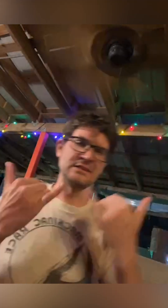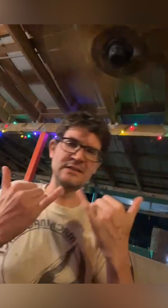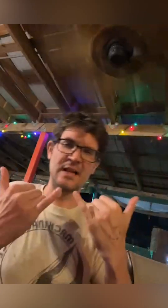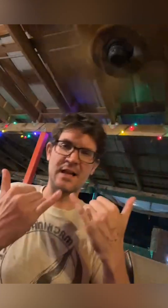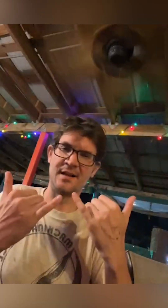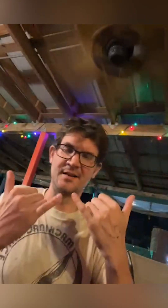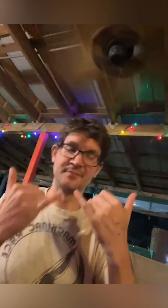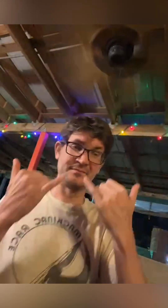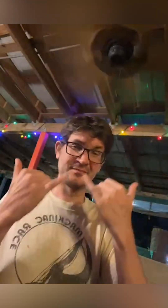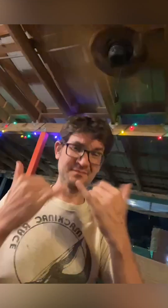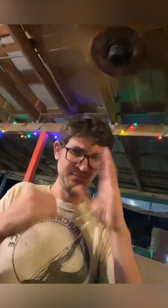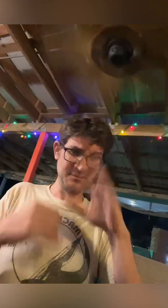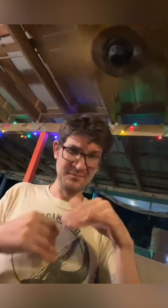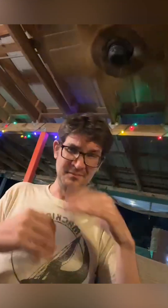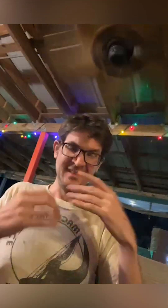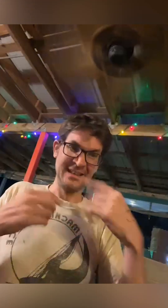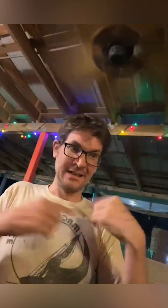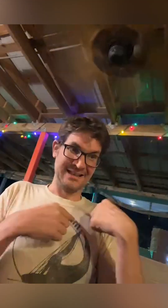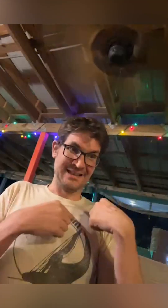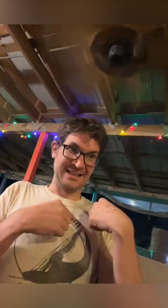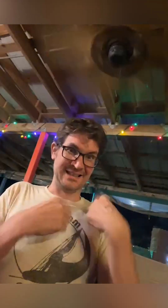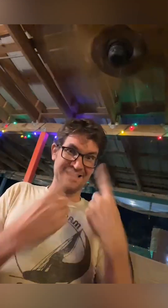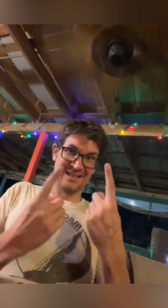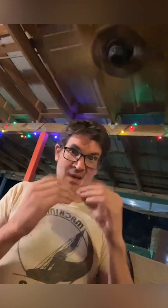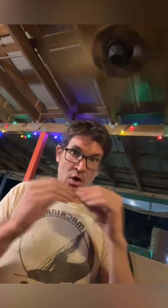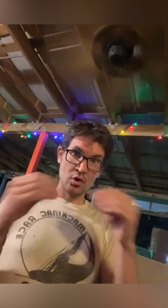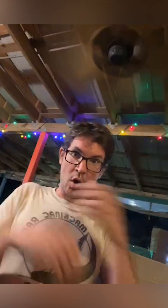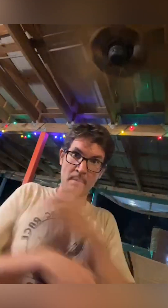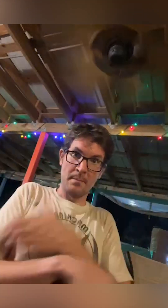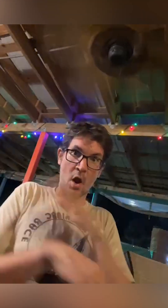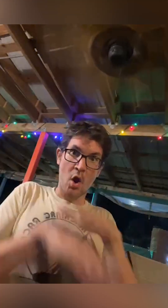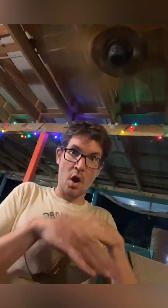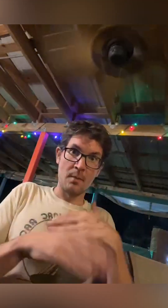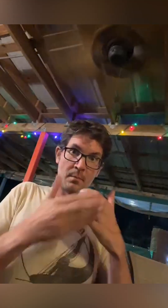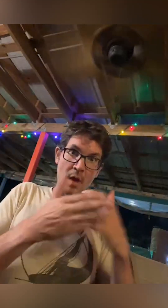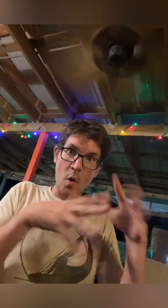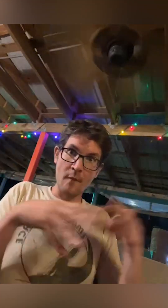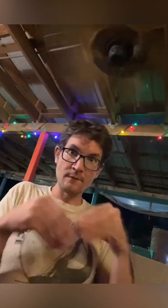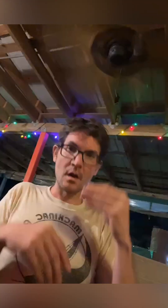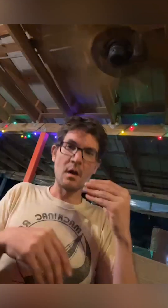So far, I still don’t have any power on my boat.